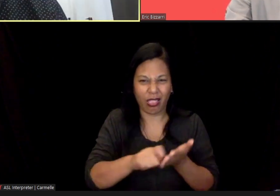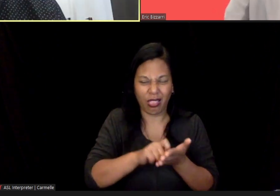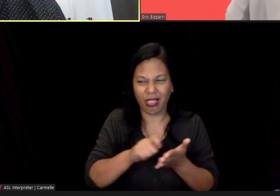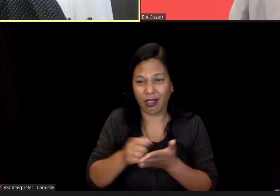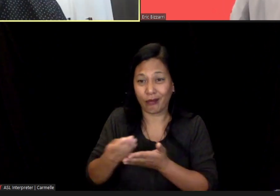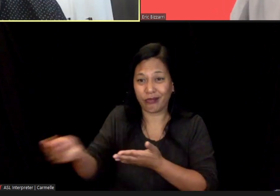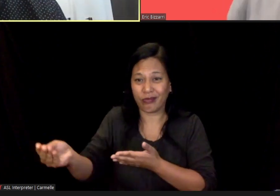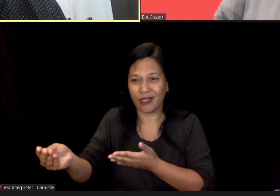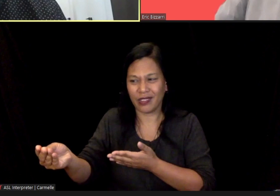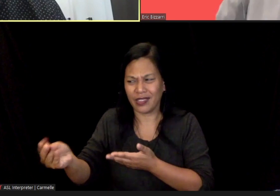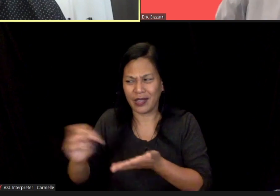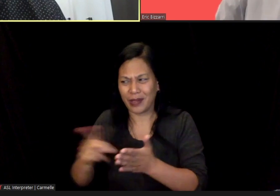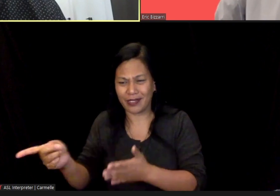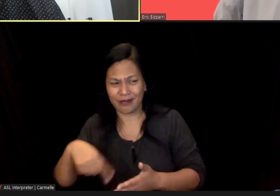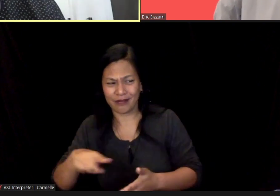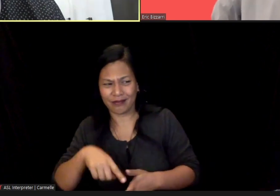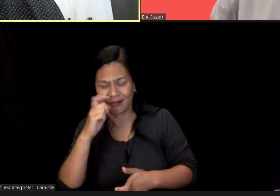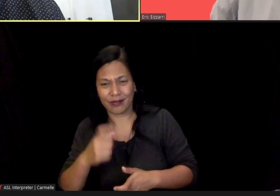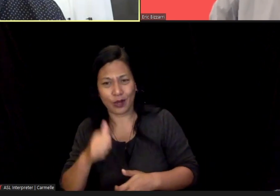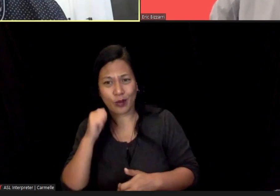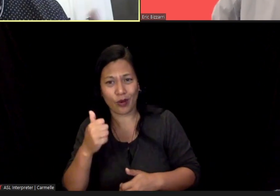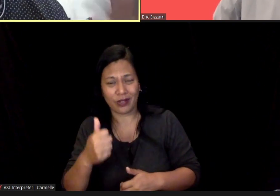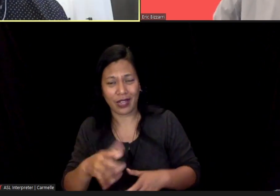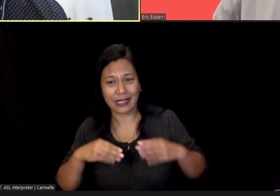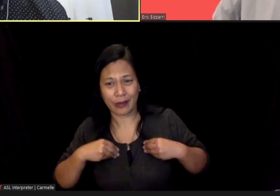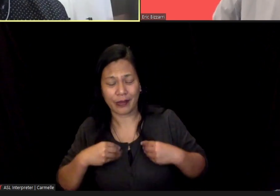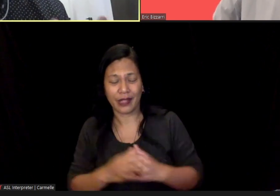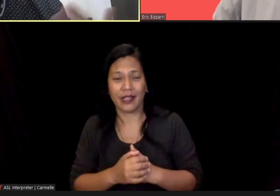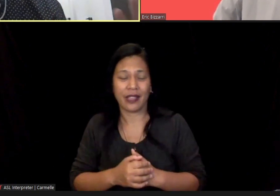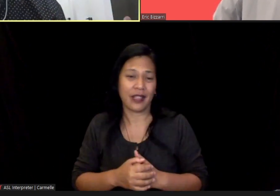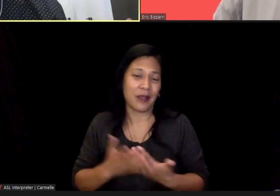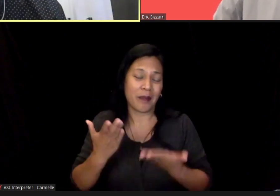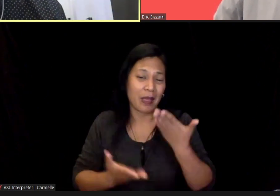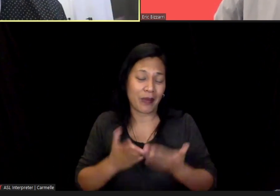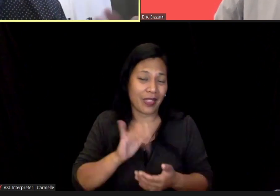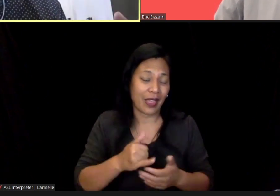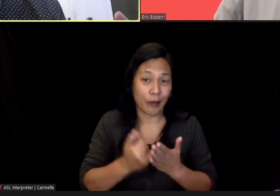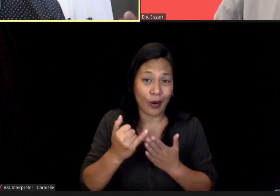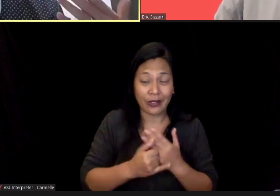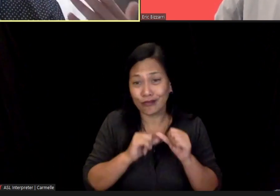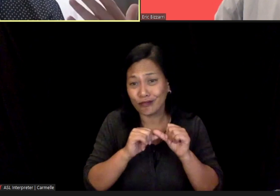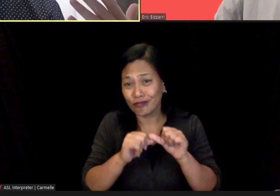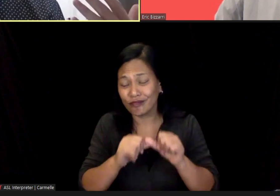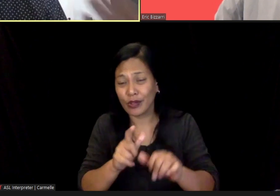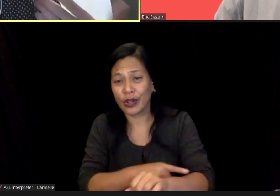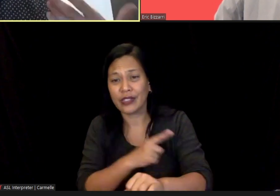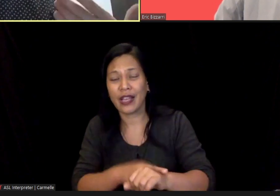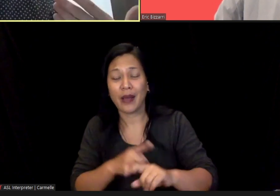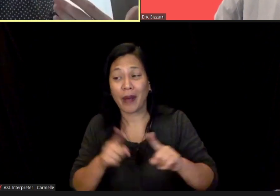That would be the biggest shame because that then that project didn't see the light of day, or it took a longer time or whatever. And we, weren't a part of it.